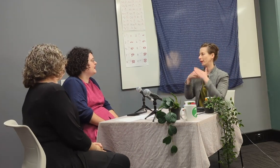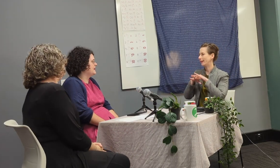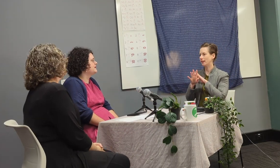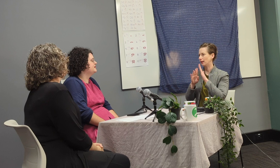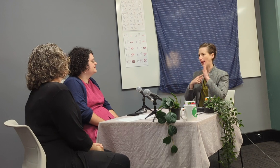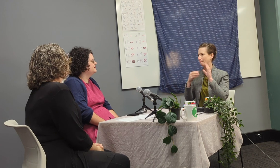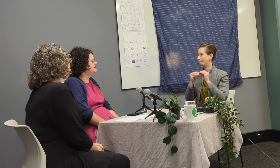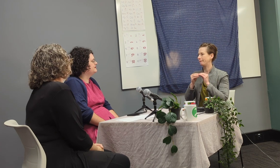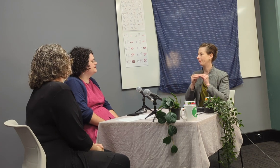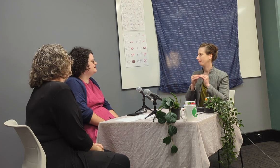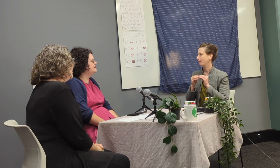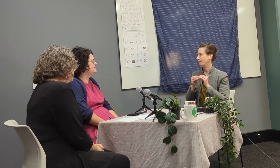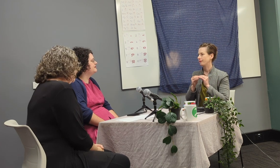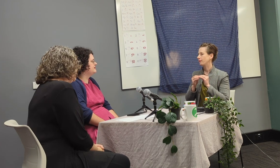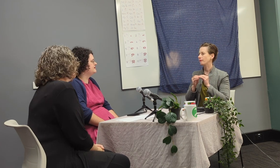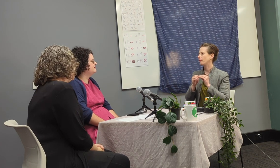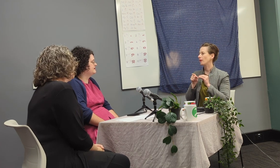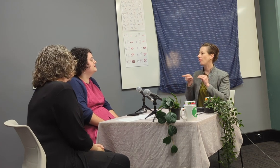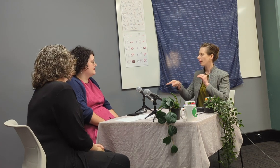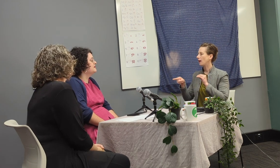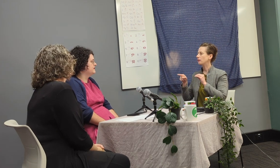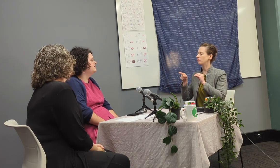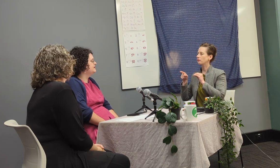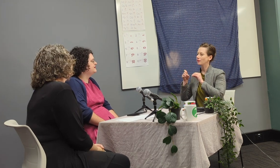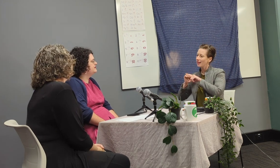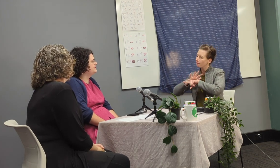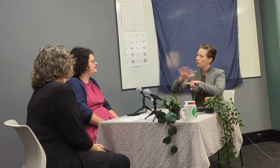What they did was only in the lab.